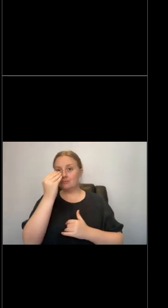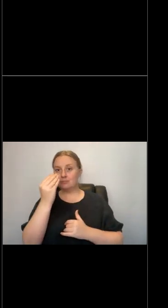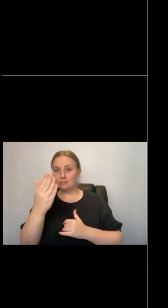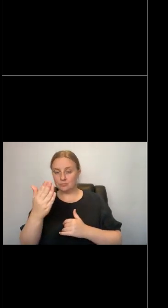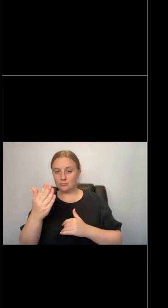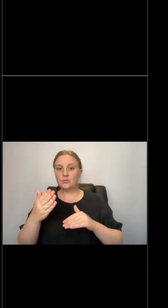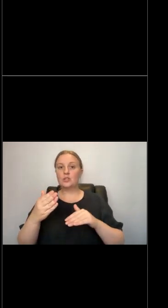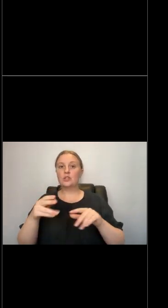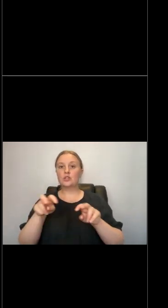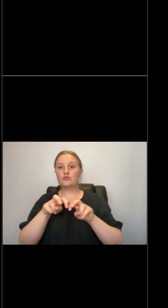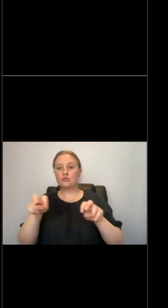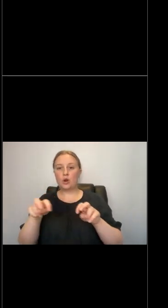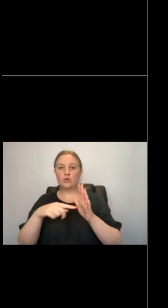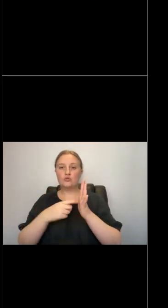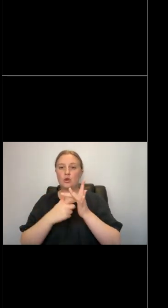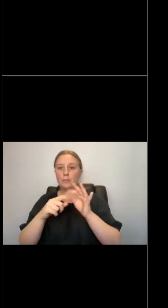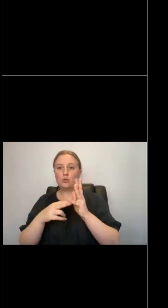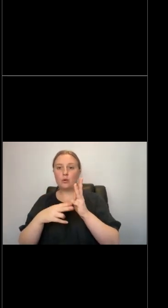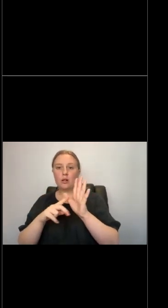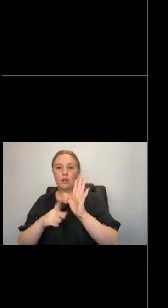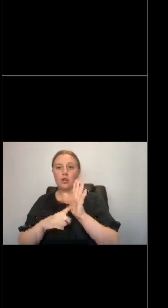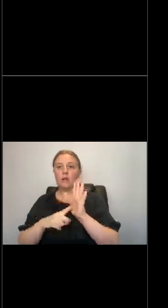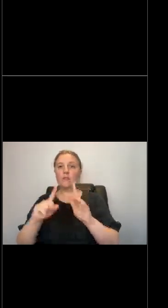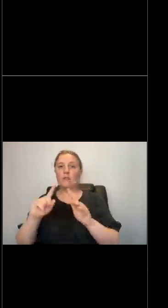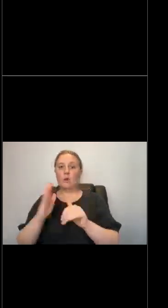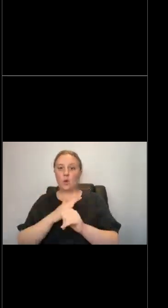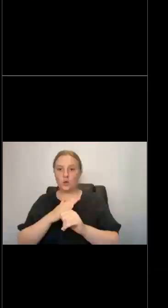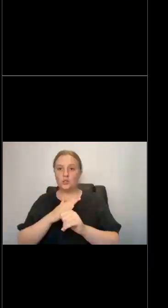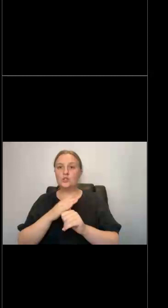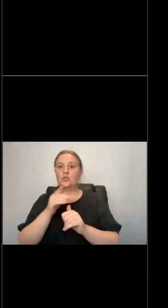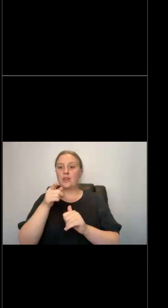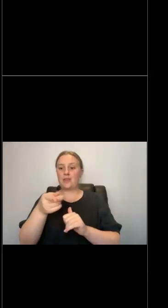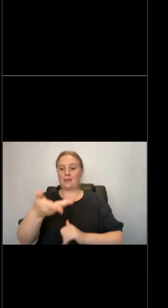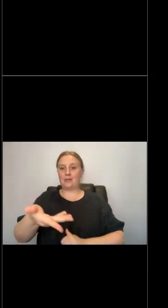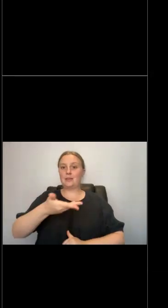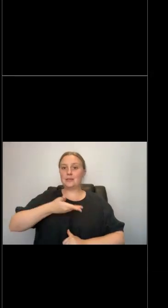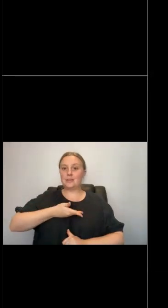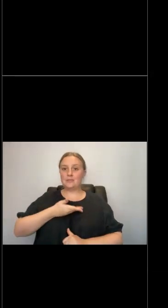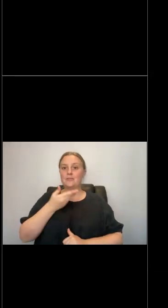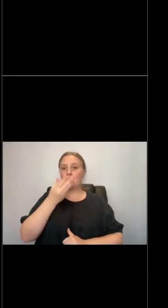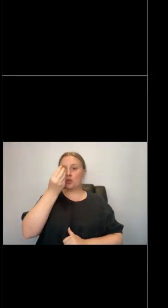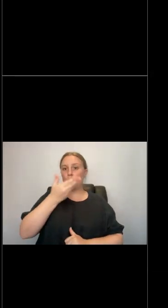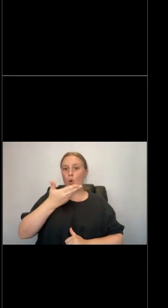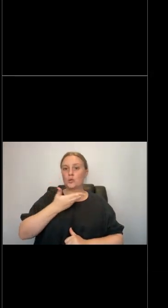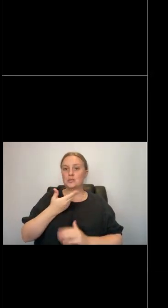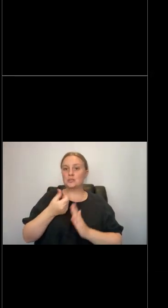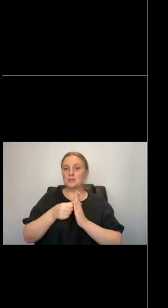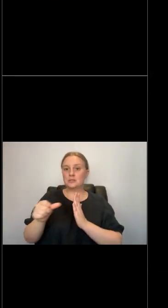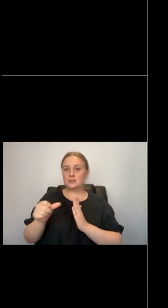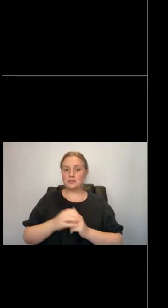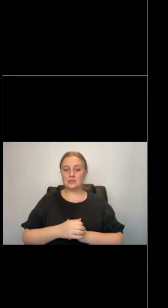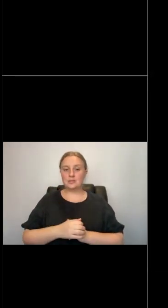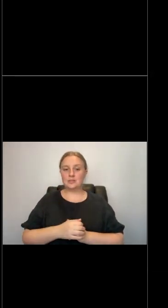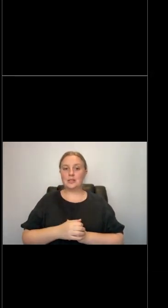Again, another poll, I'm going to give you the end so now Nathan can attend.